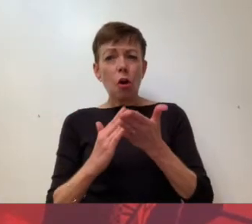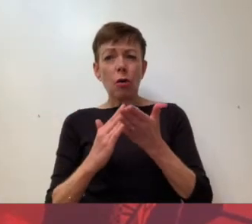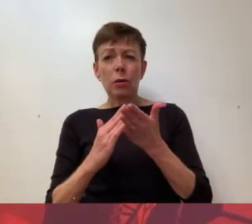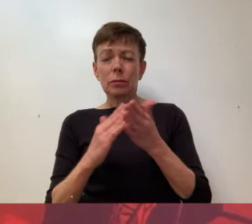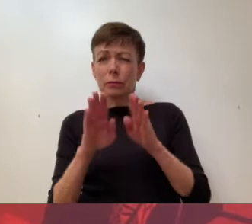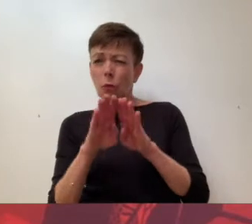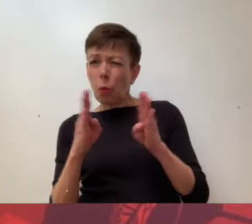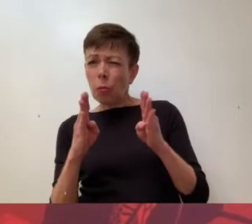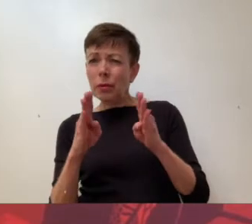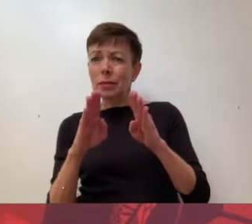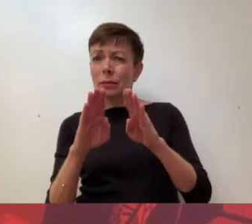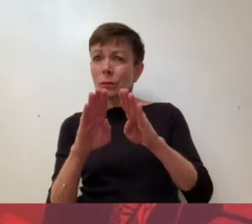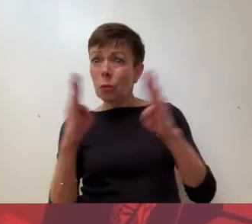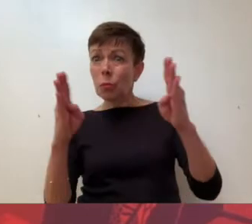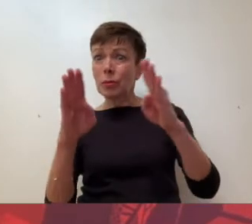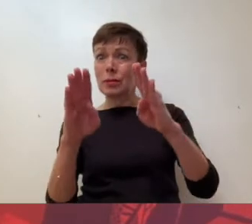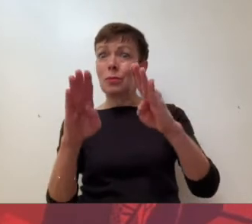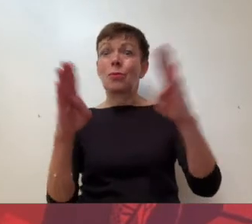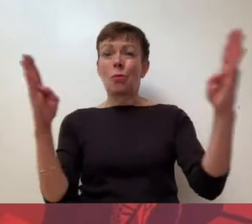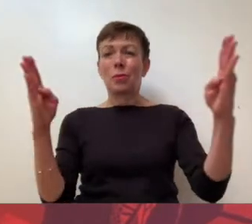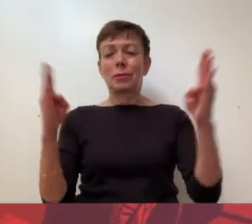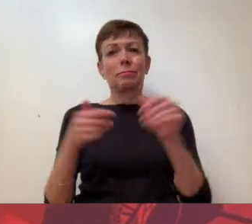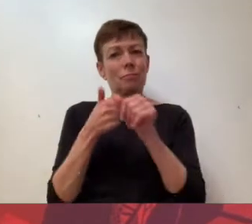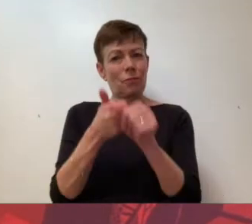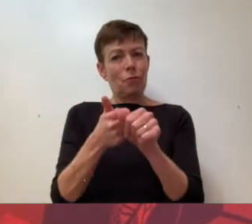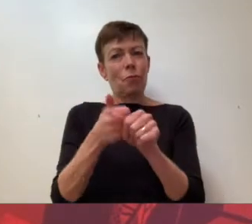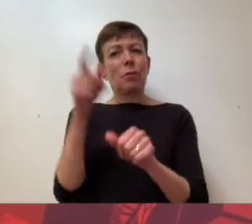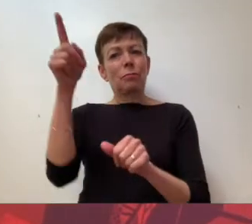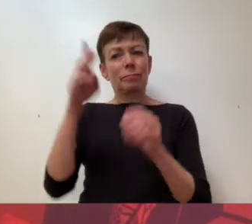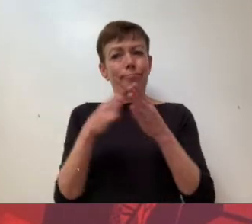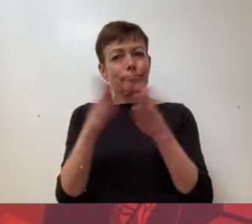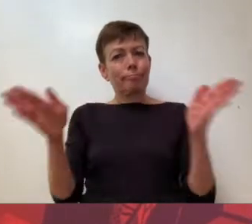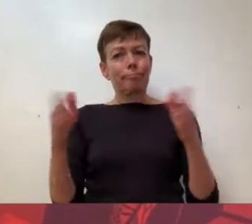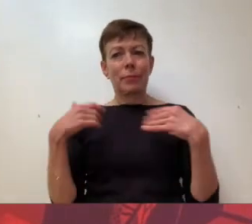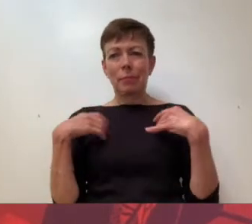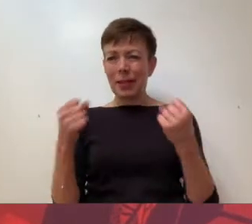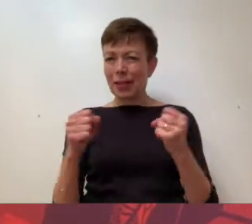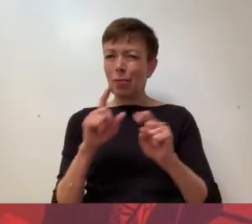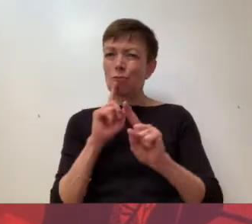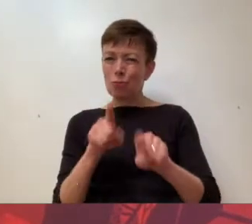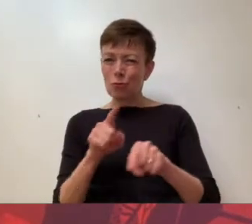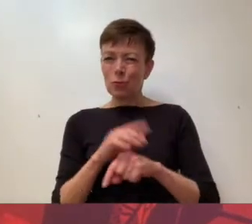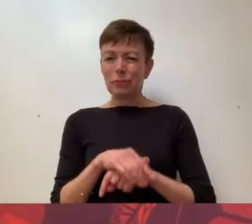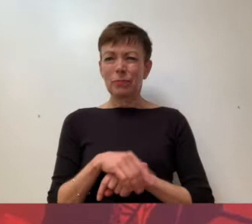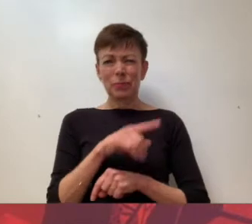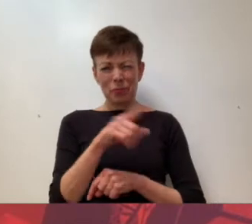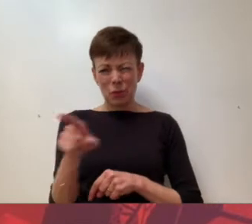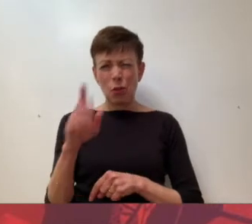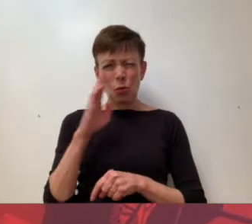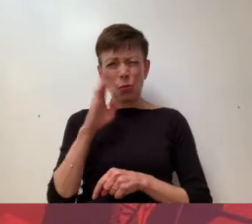take place in alignment with provincial direction and public health orders.